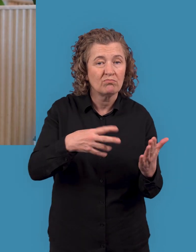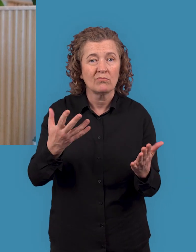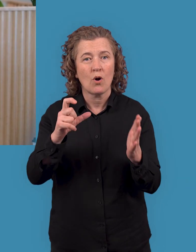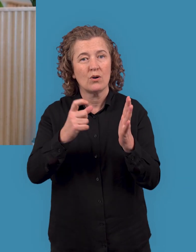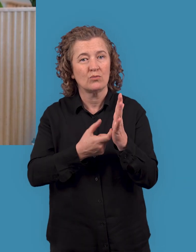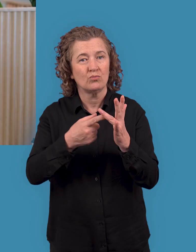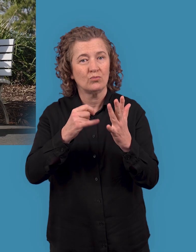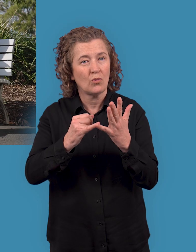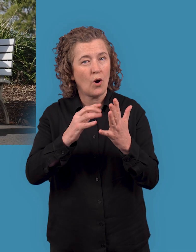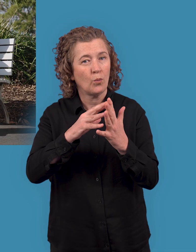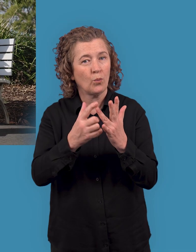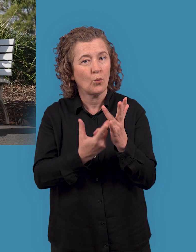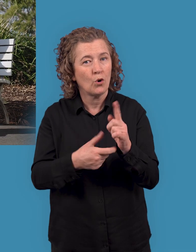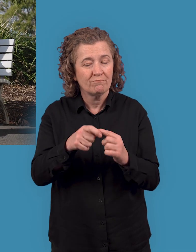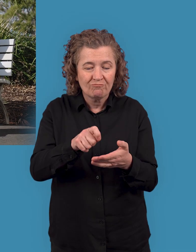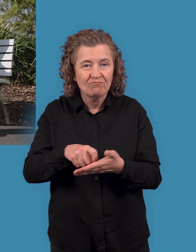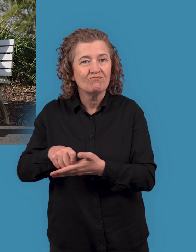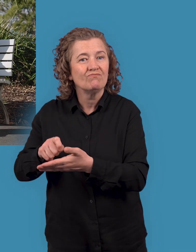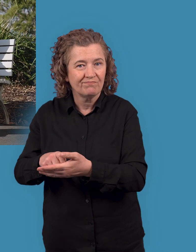or crossword puzzle.